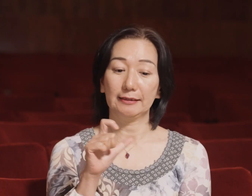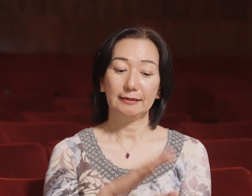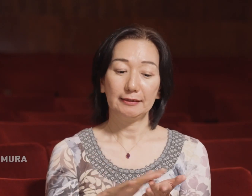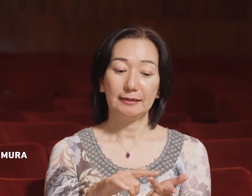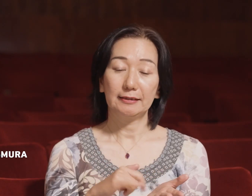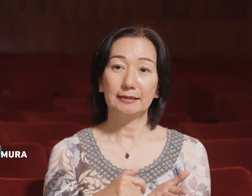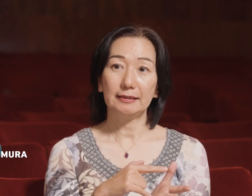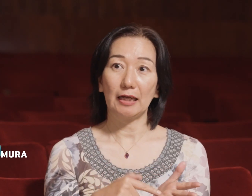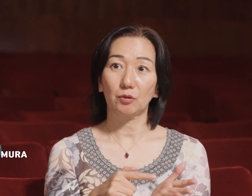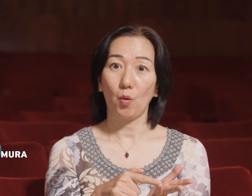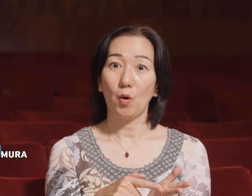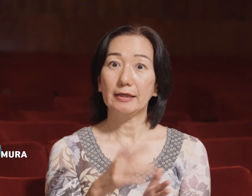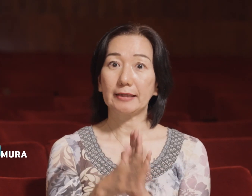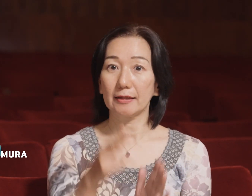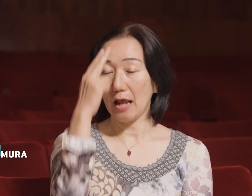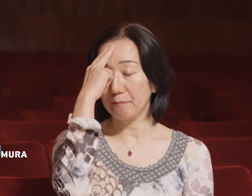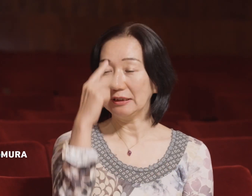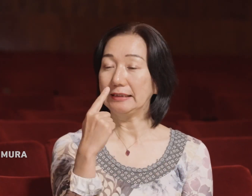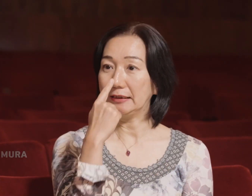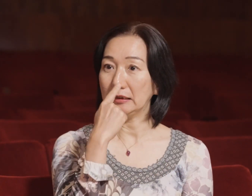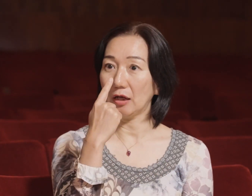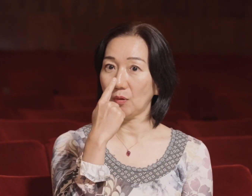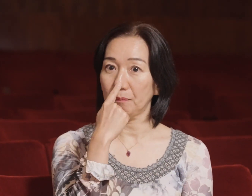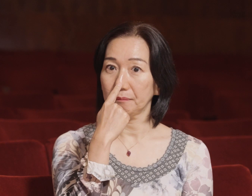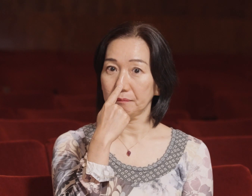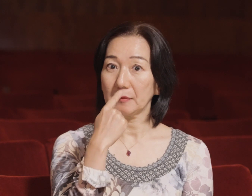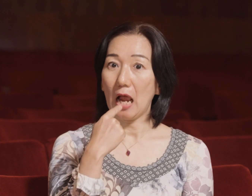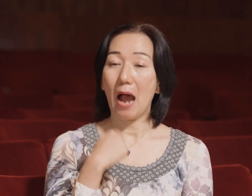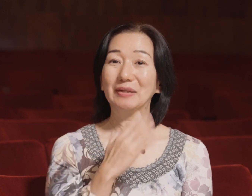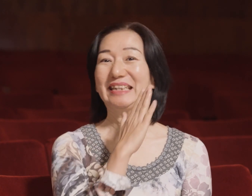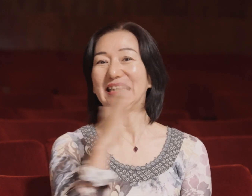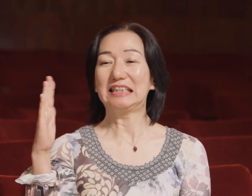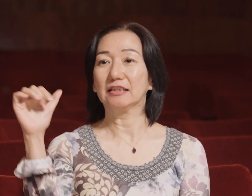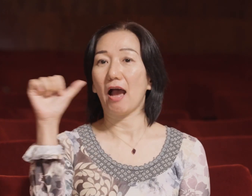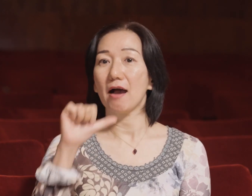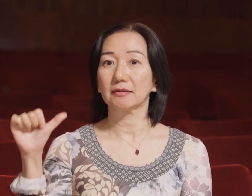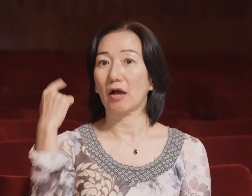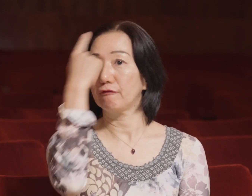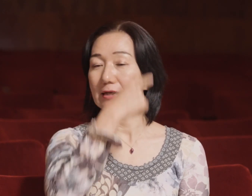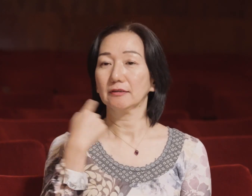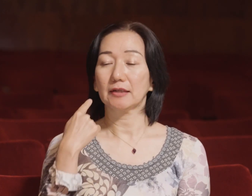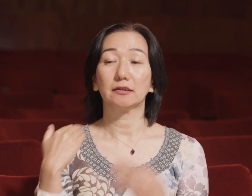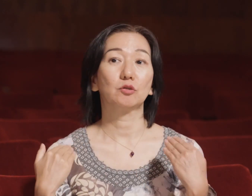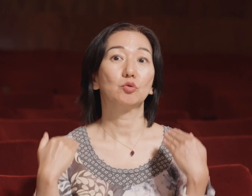Hi, my name is Chisato and my sign name is Chisato tapping the tip of my nose twice.